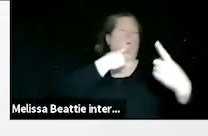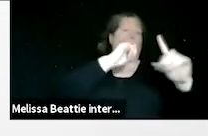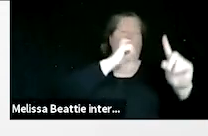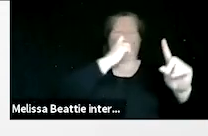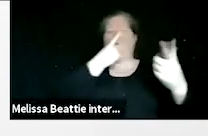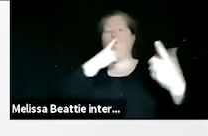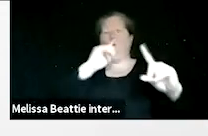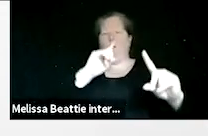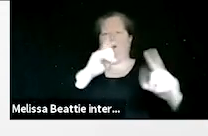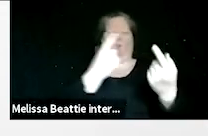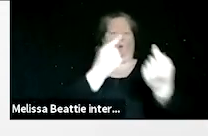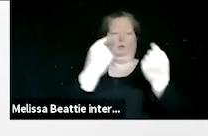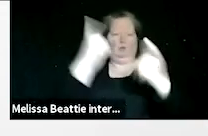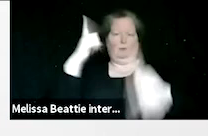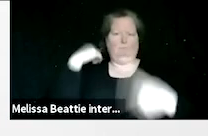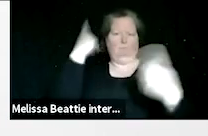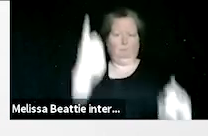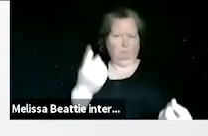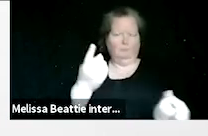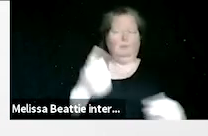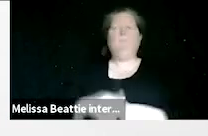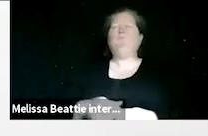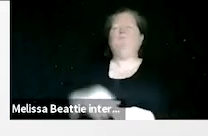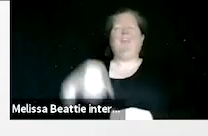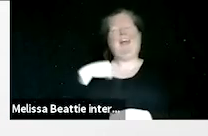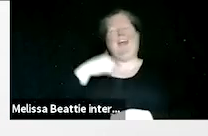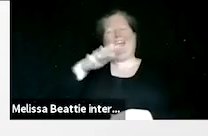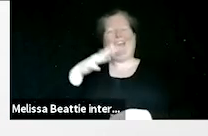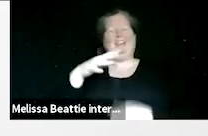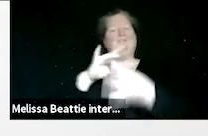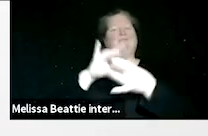Ben Woelk: And I've kind of alluded to it a little bit, but it's very much the idea of